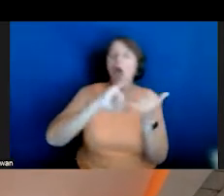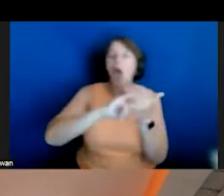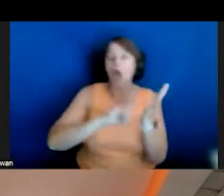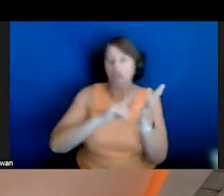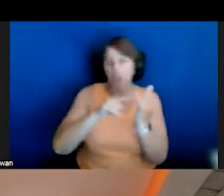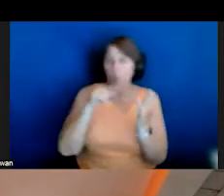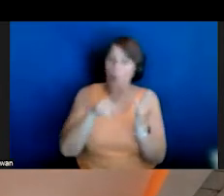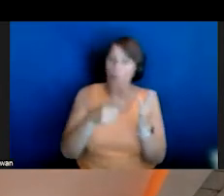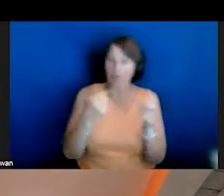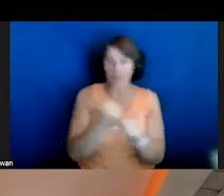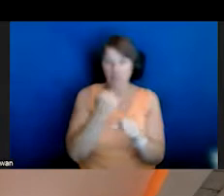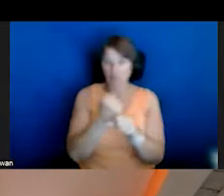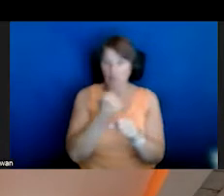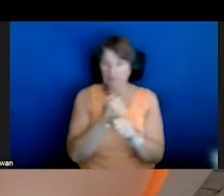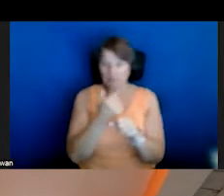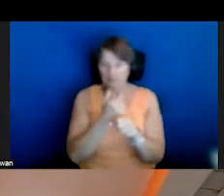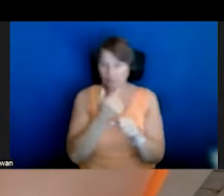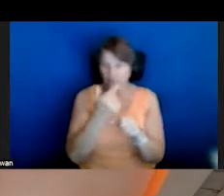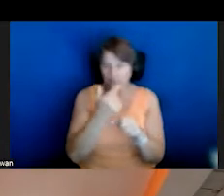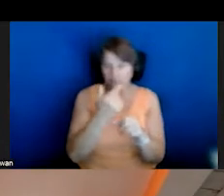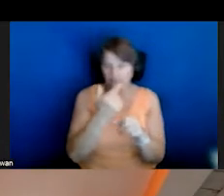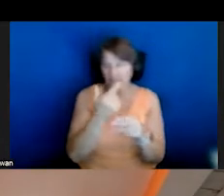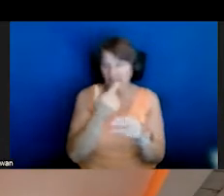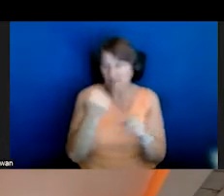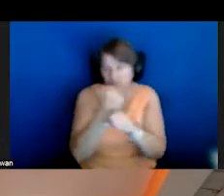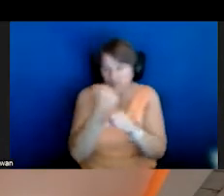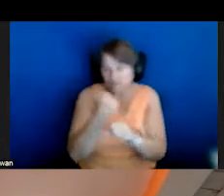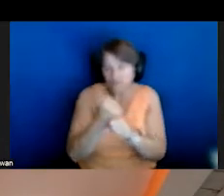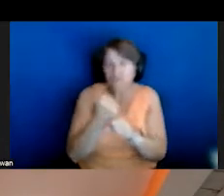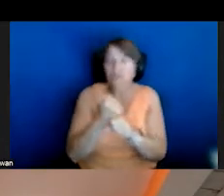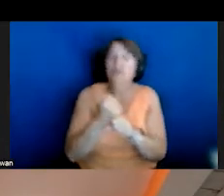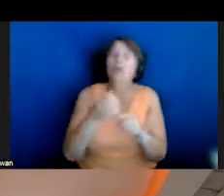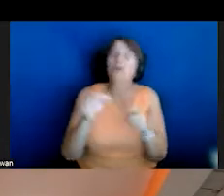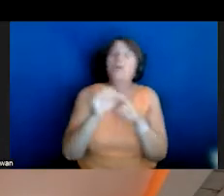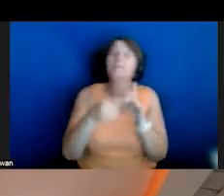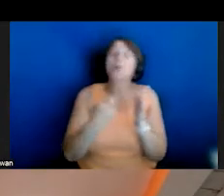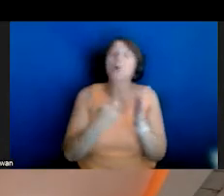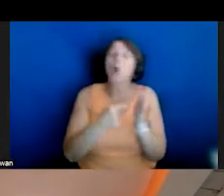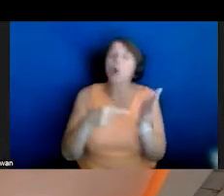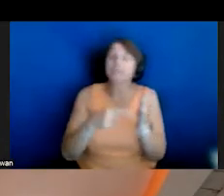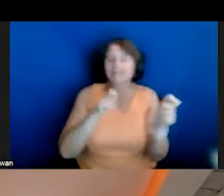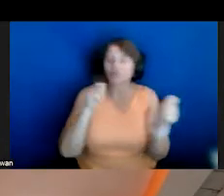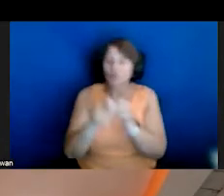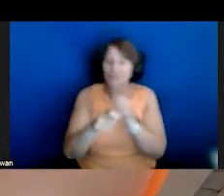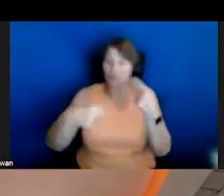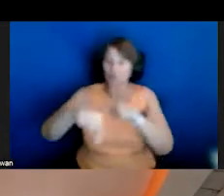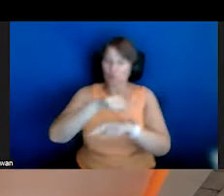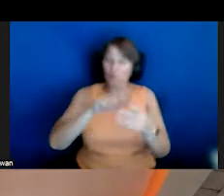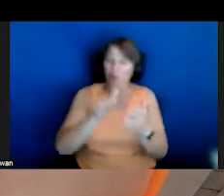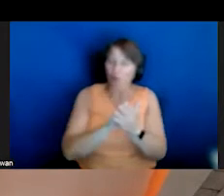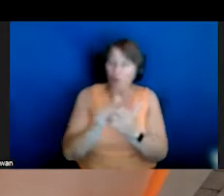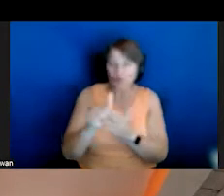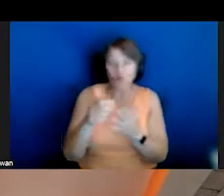redoing a productive port that was about building port and turning it into a cultural waterfront.